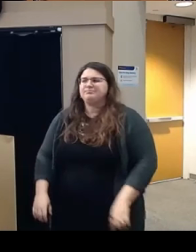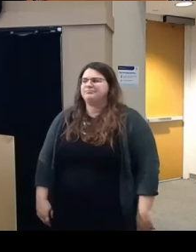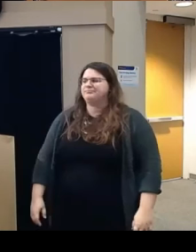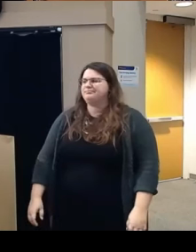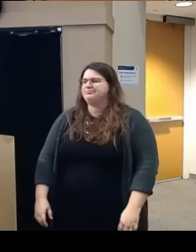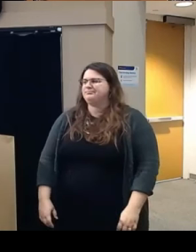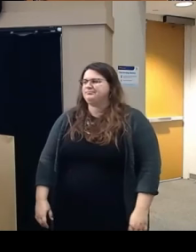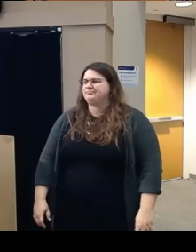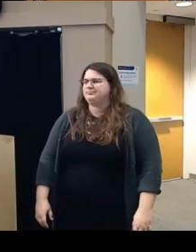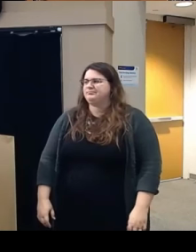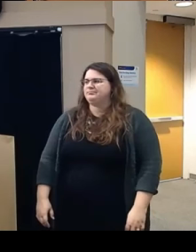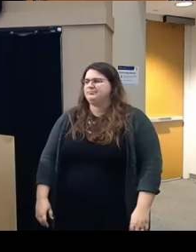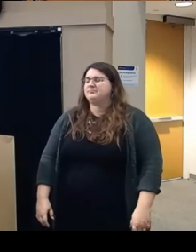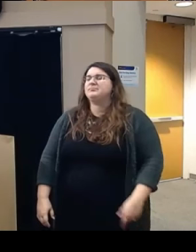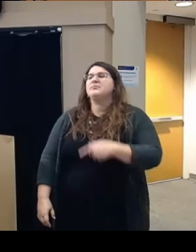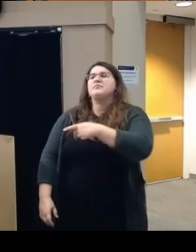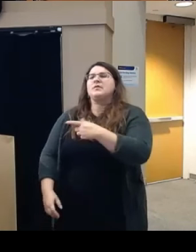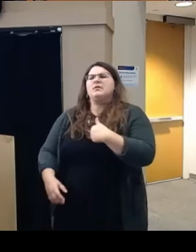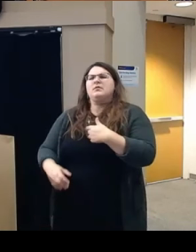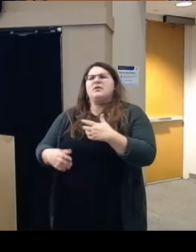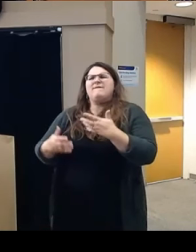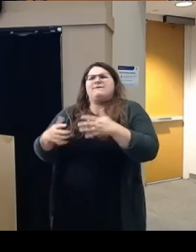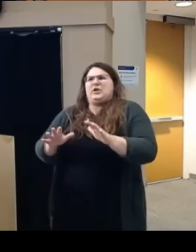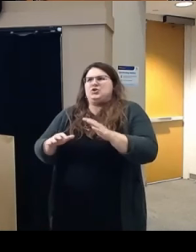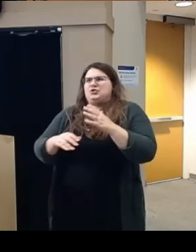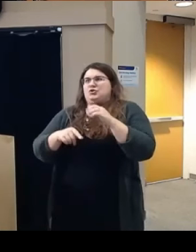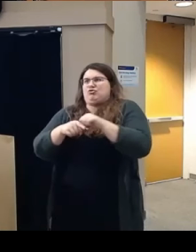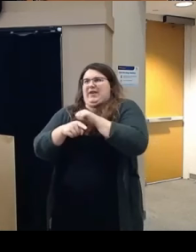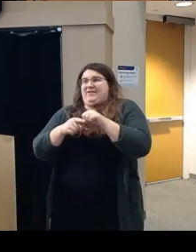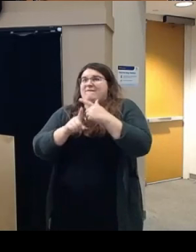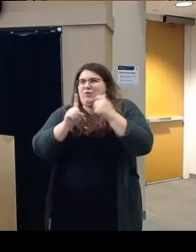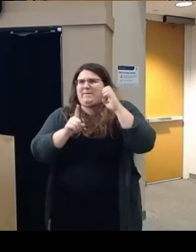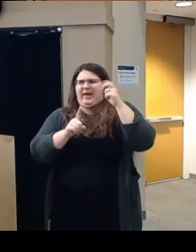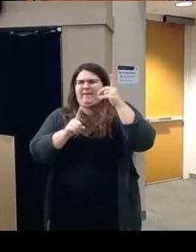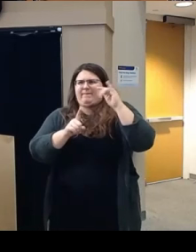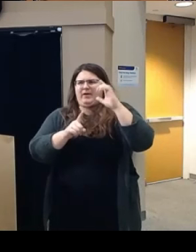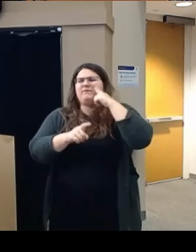a part of that I completed clinician Builder training at Epic um in 2021 as well and that